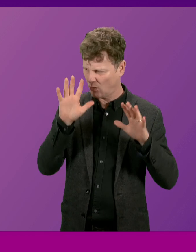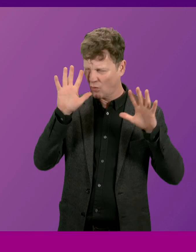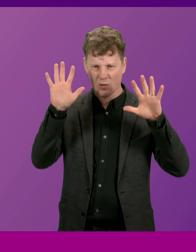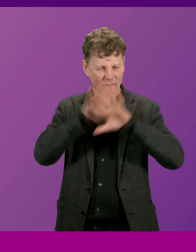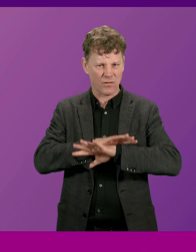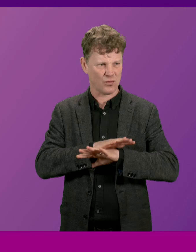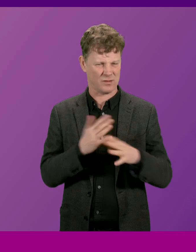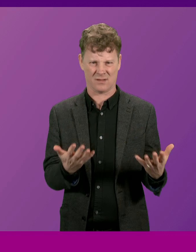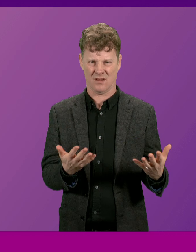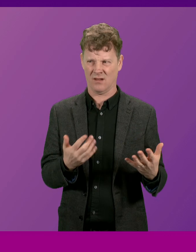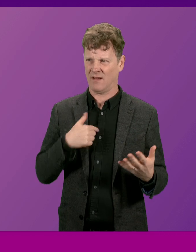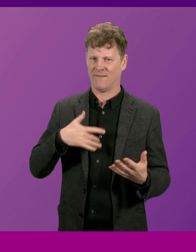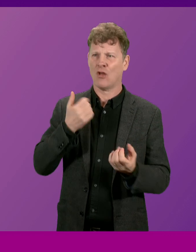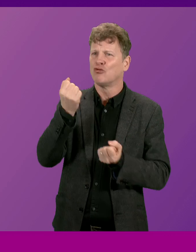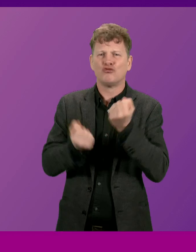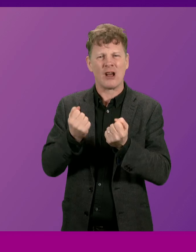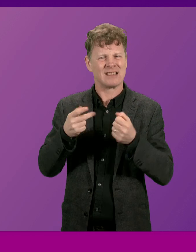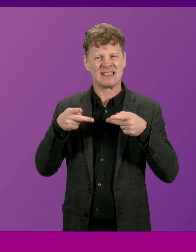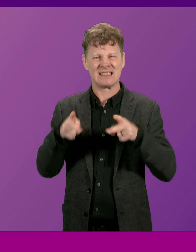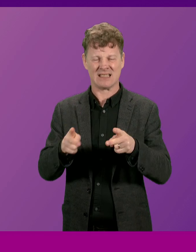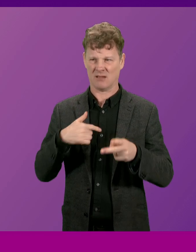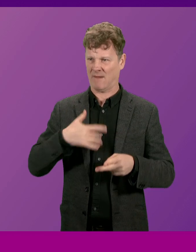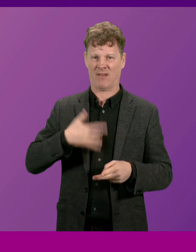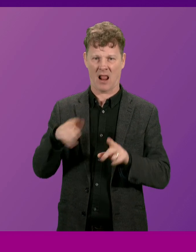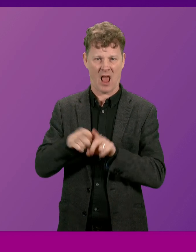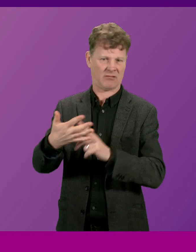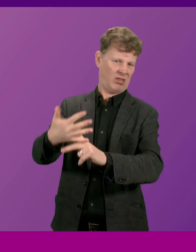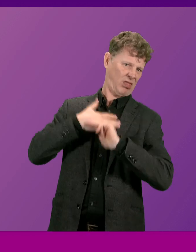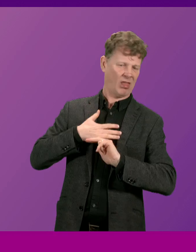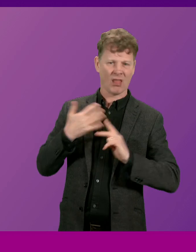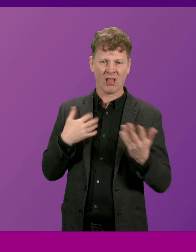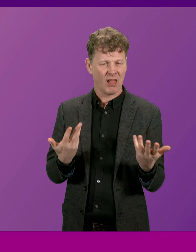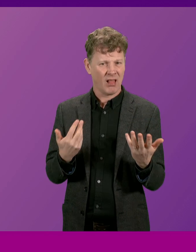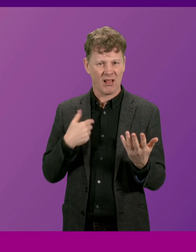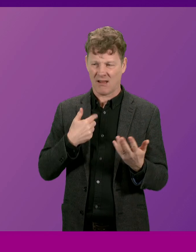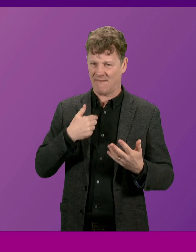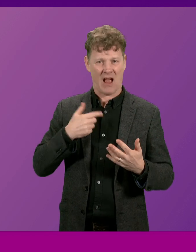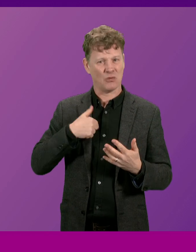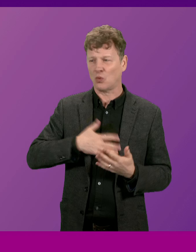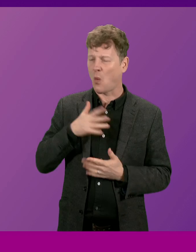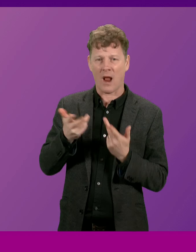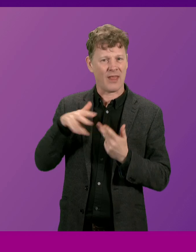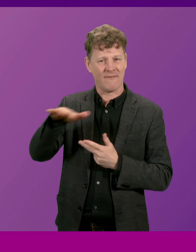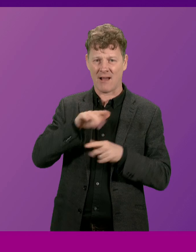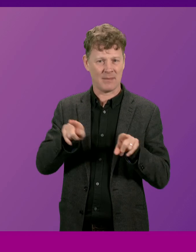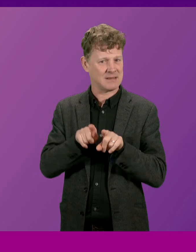“The justice system keeps twisting a knife in my back. I don’t want any other family to go through this hell.”